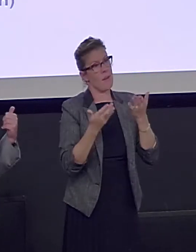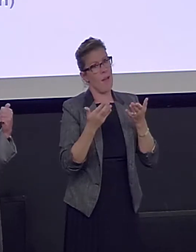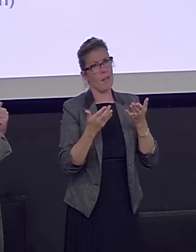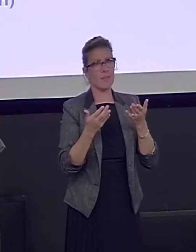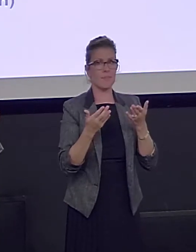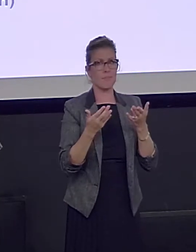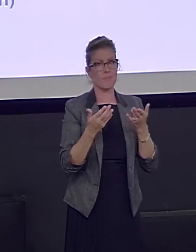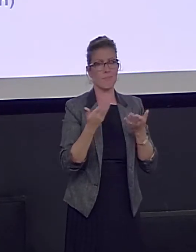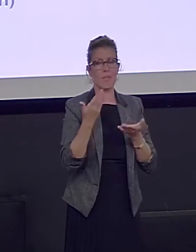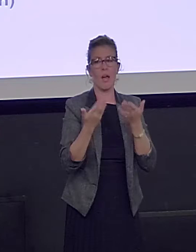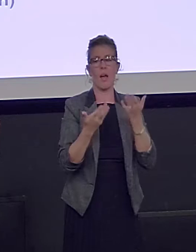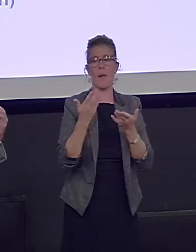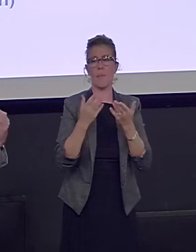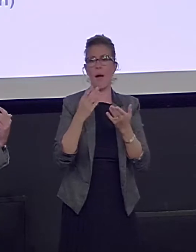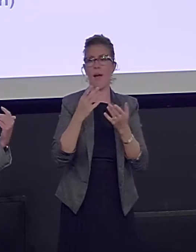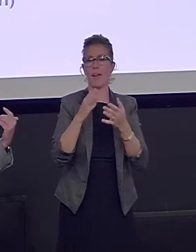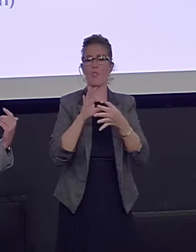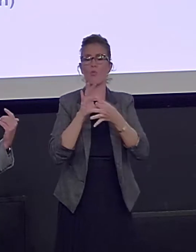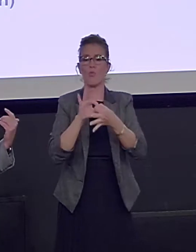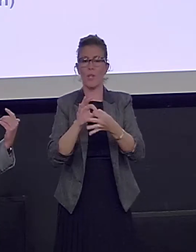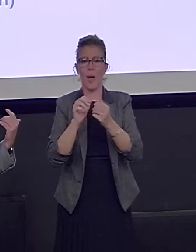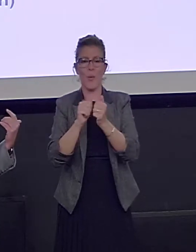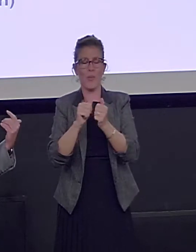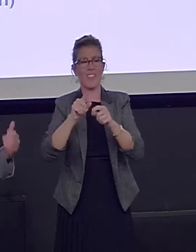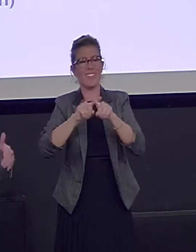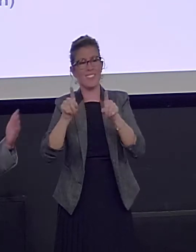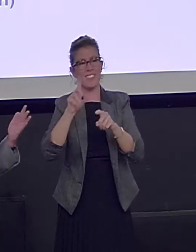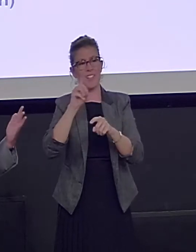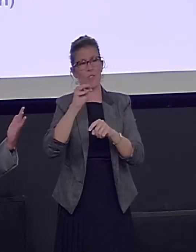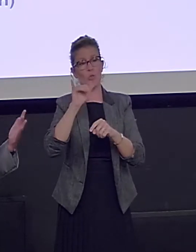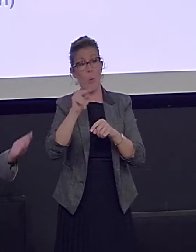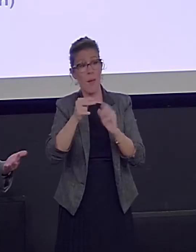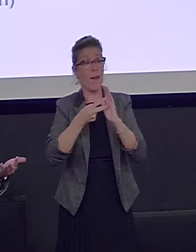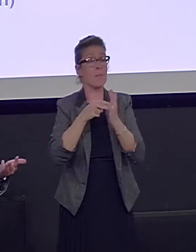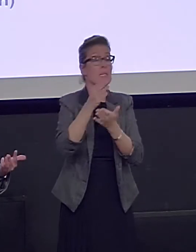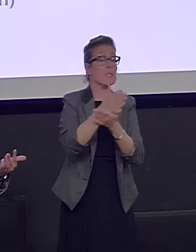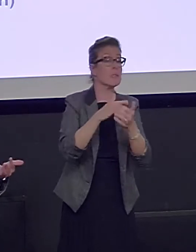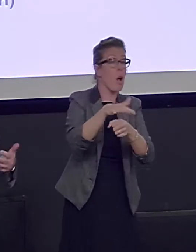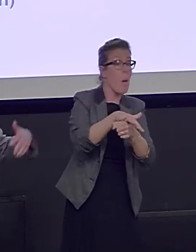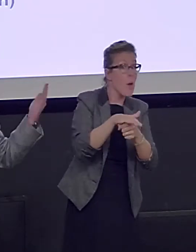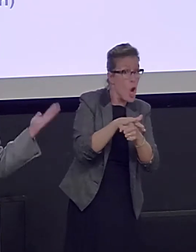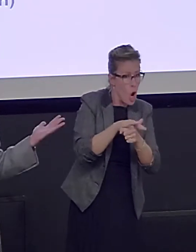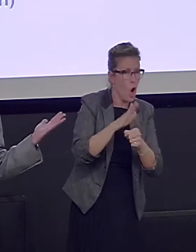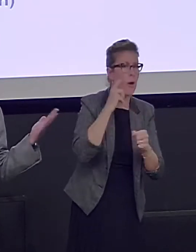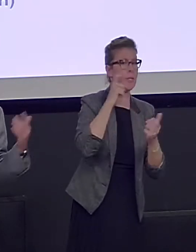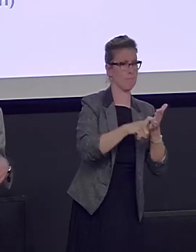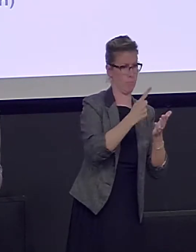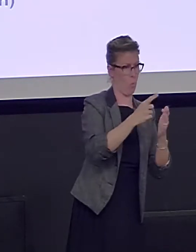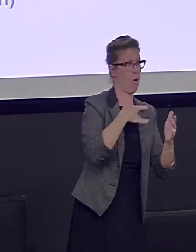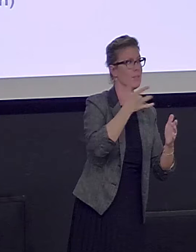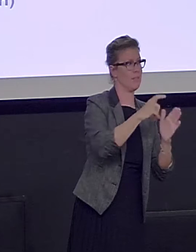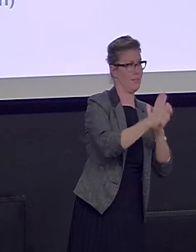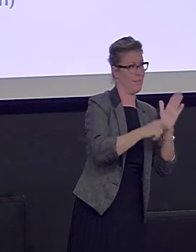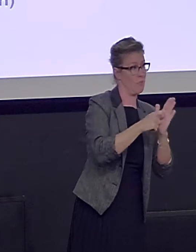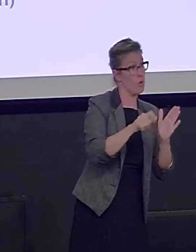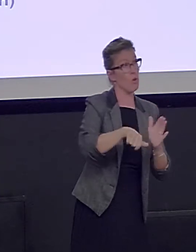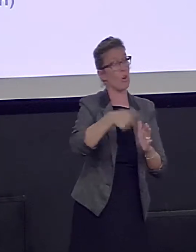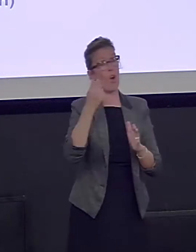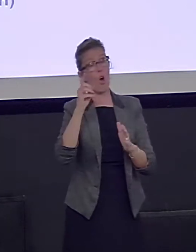that may be a function of a different domain. So for some domains there may be one sensitive period and for other domains there might be another.